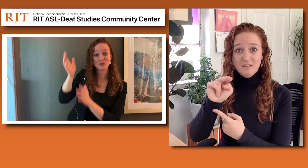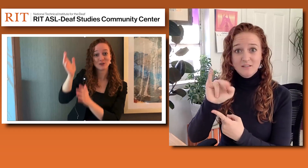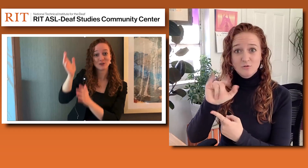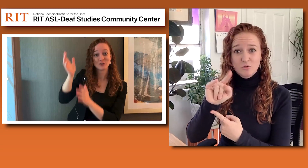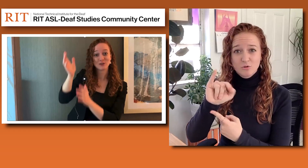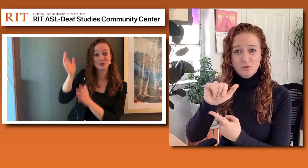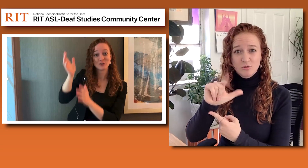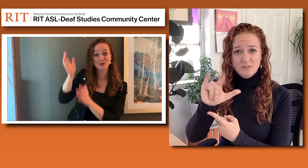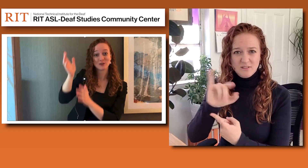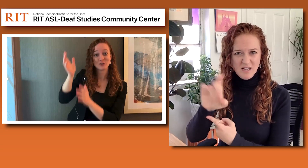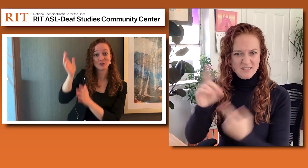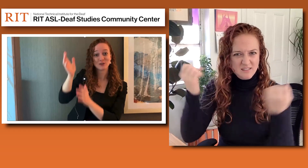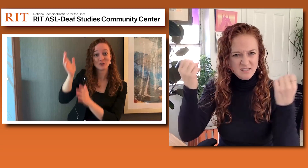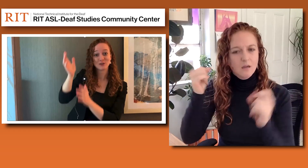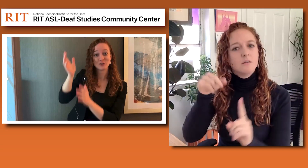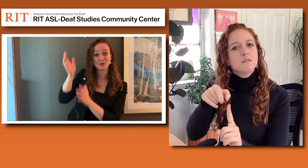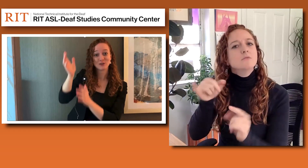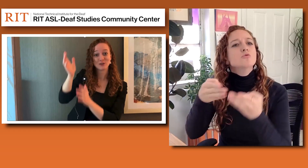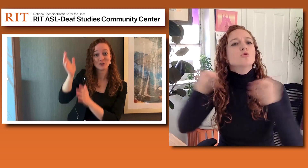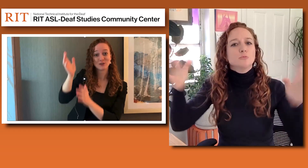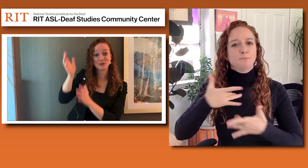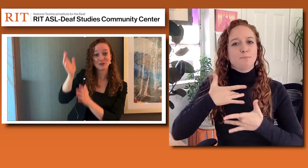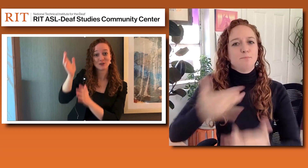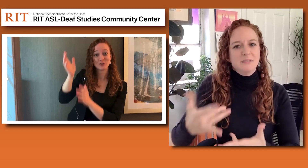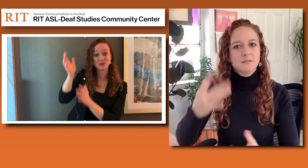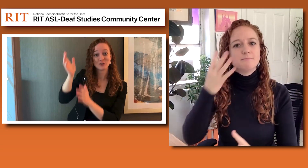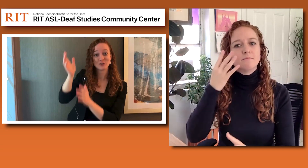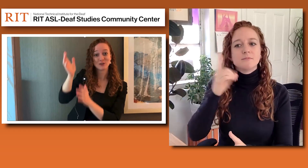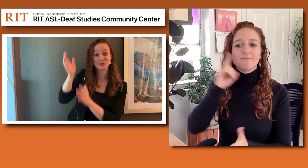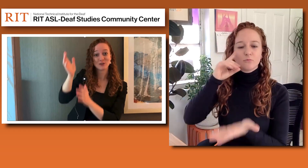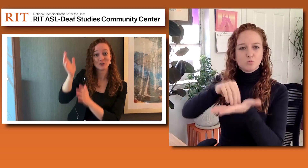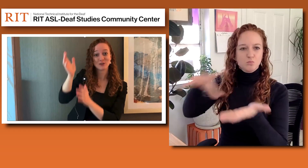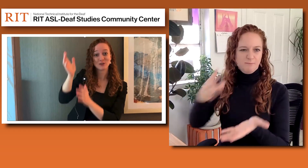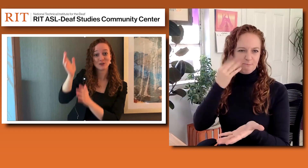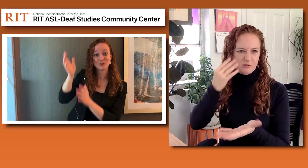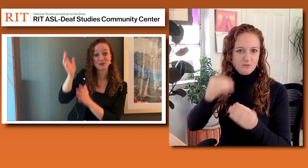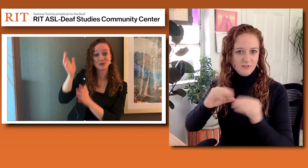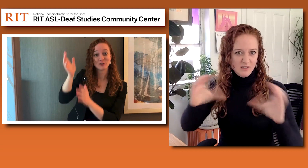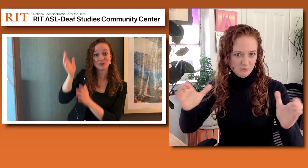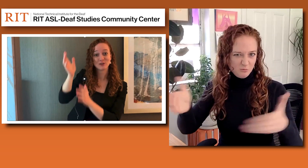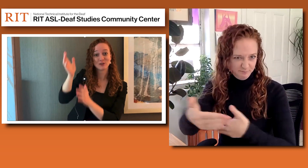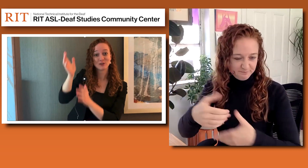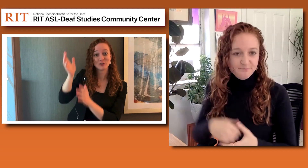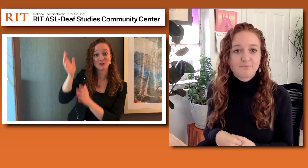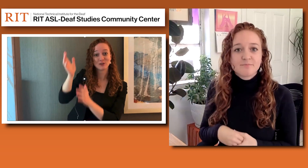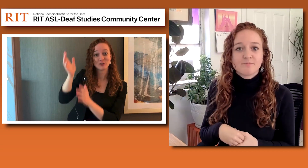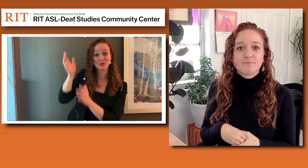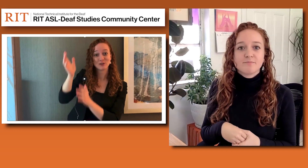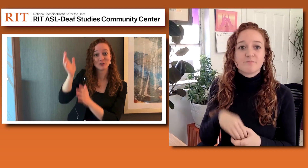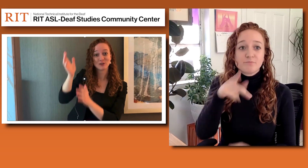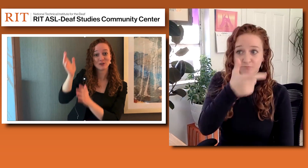That initialized sign is typically what deaf students experience in the classroom setting.